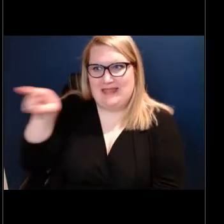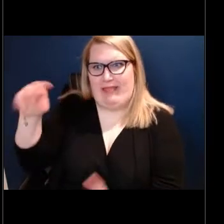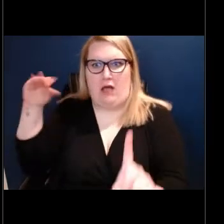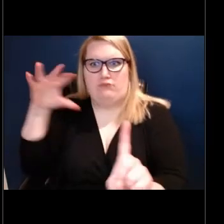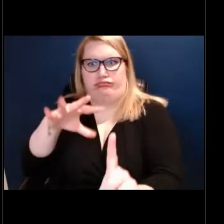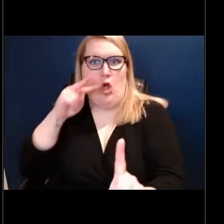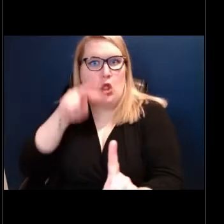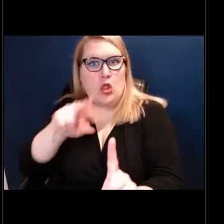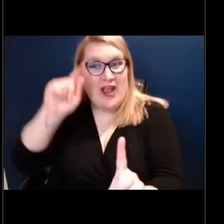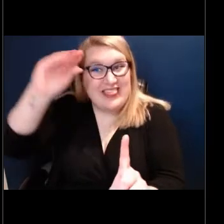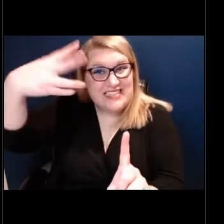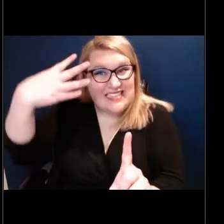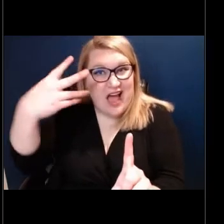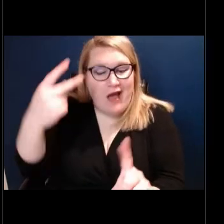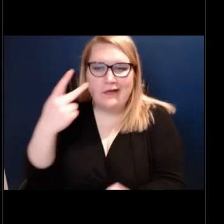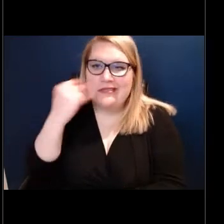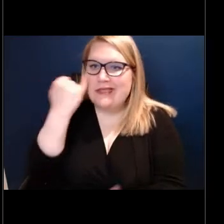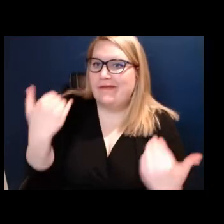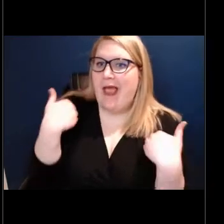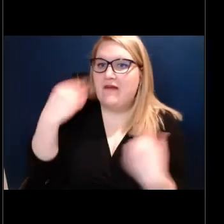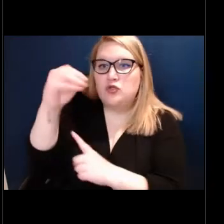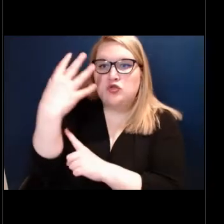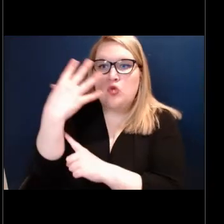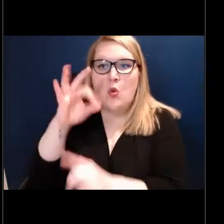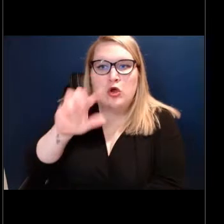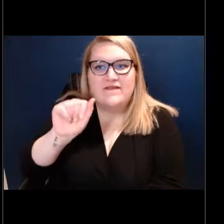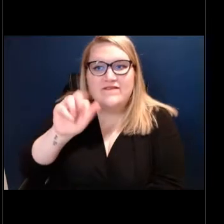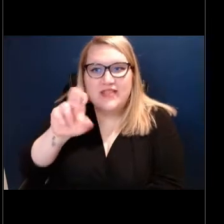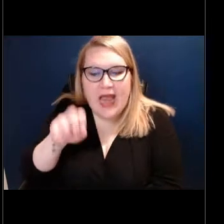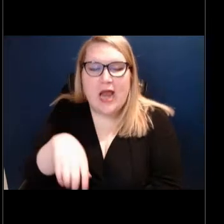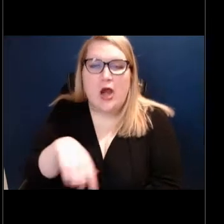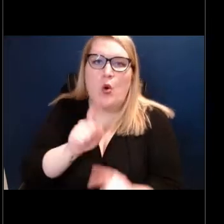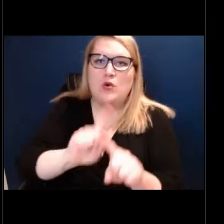if there's solar flares or other geomagnetic storms